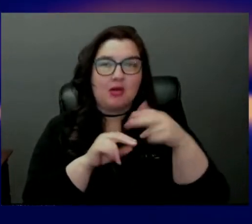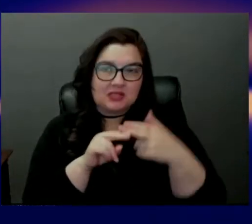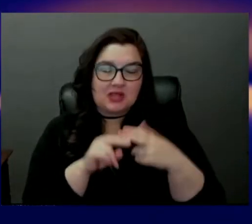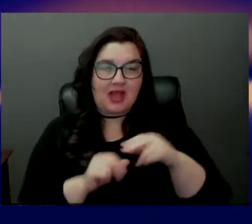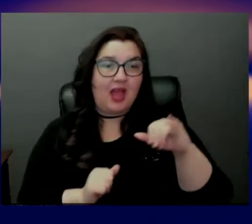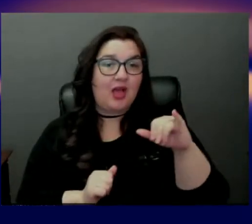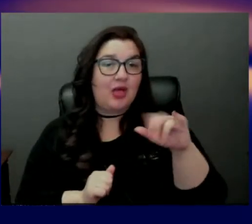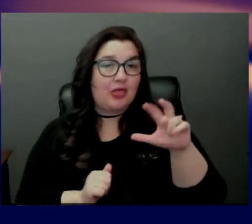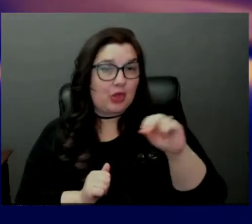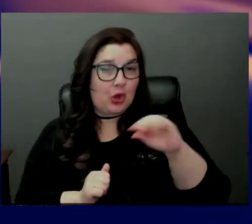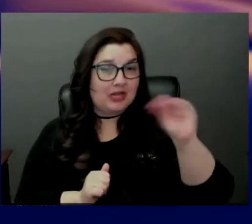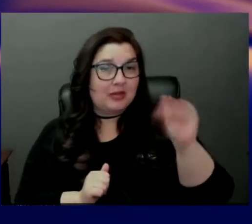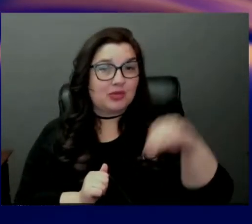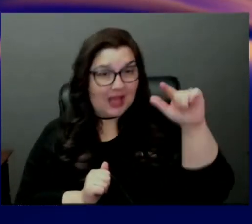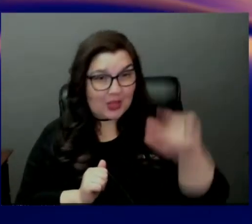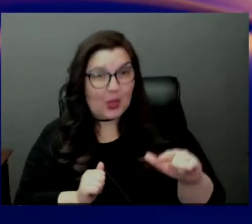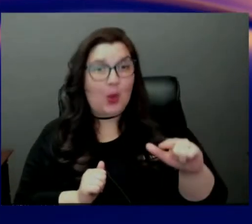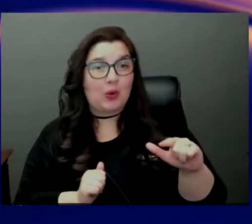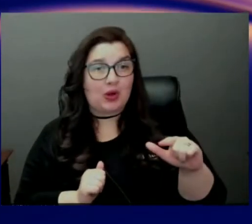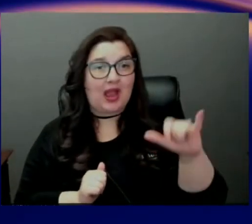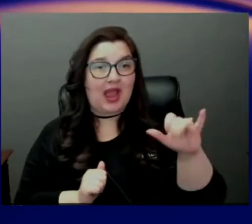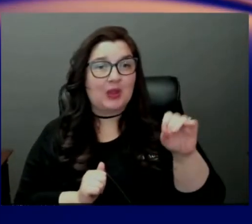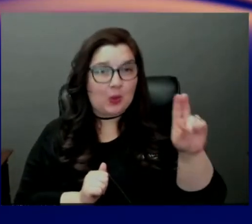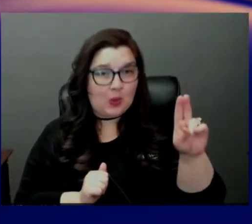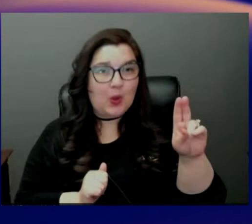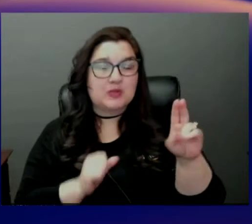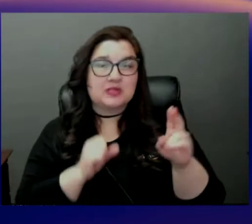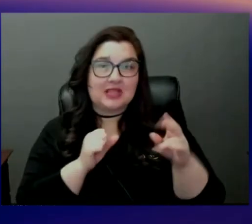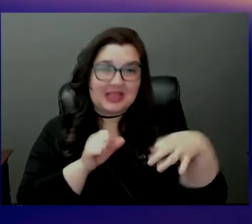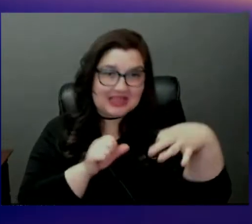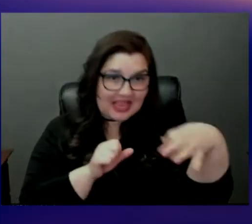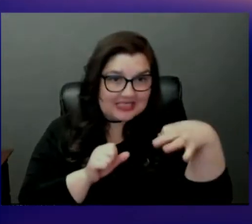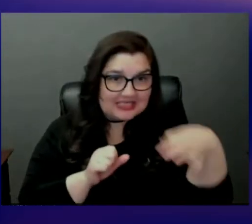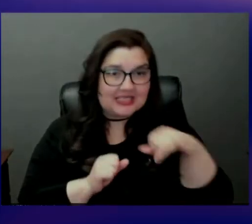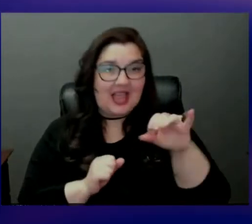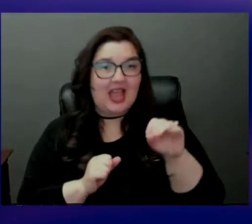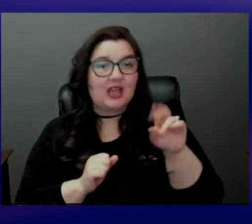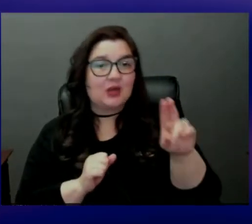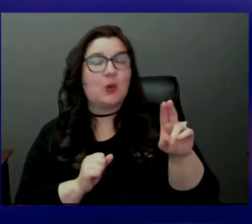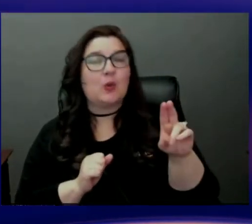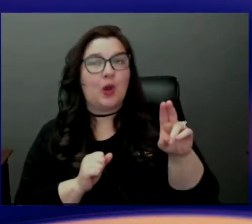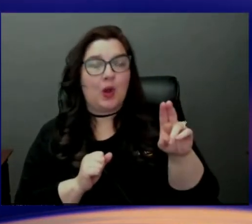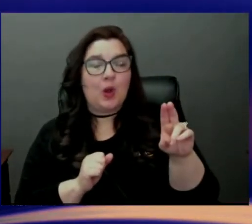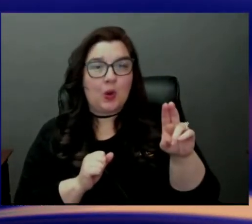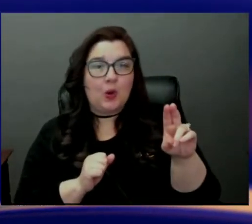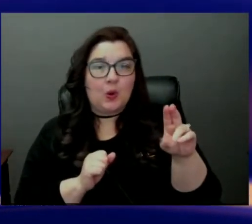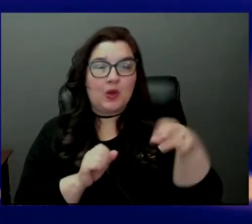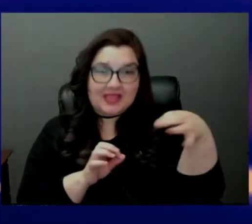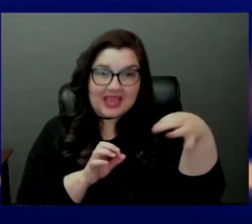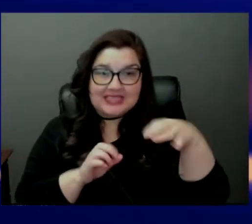and then 75% lower IO latency variability, really, really important. Now those could be corner cases.